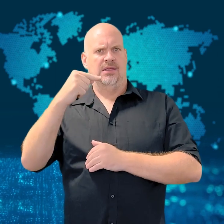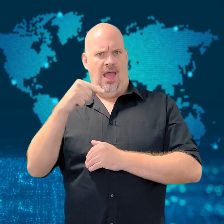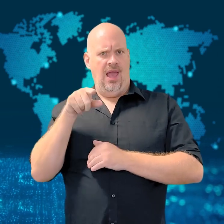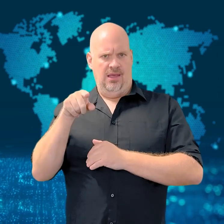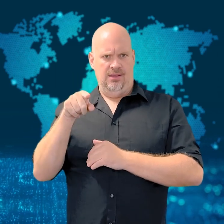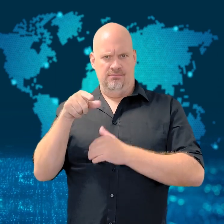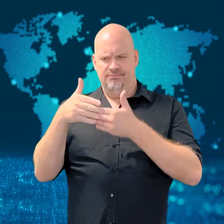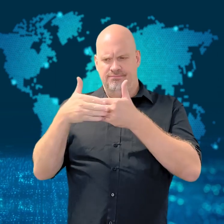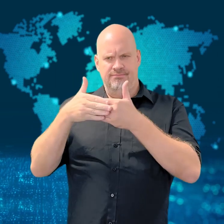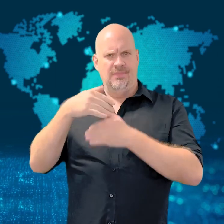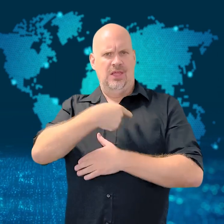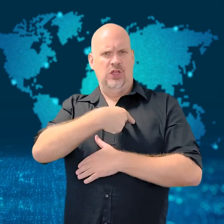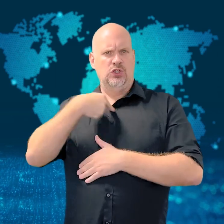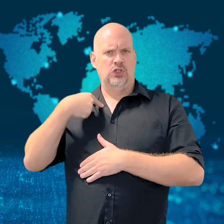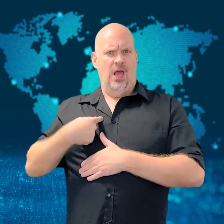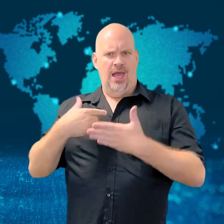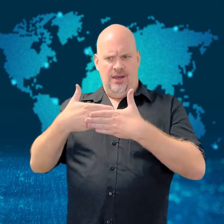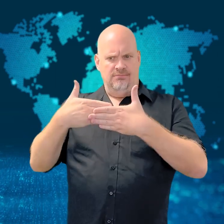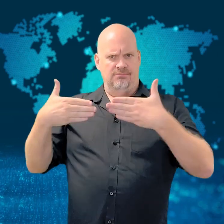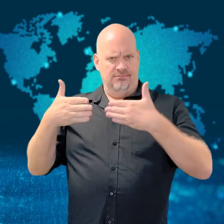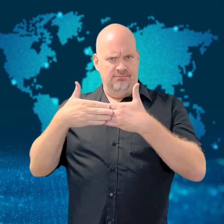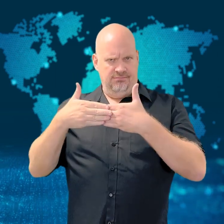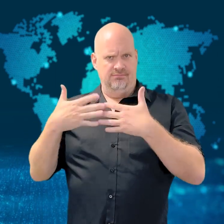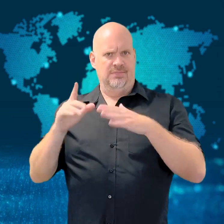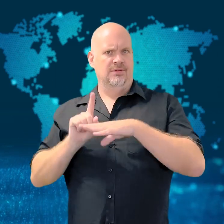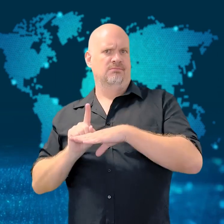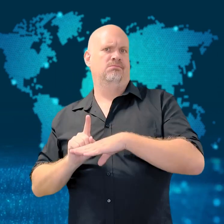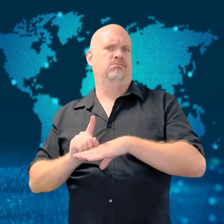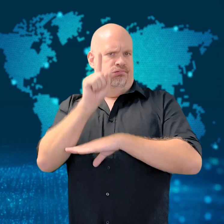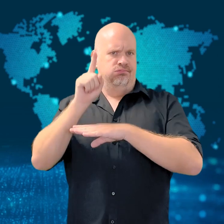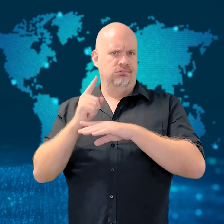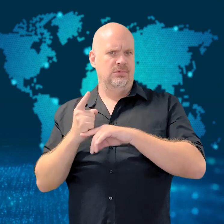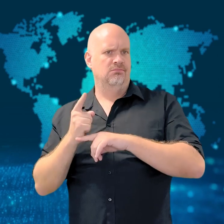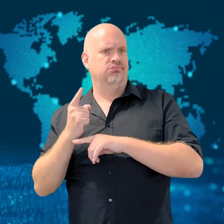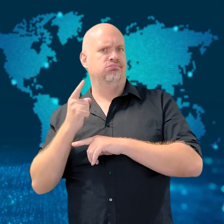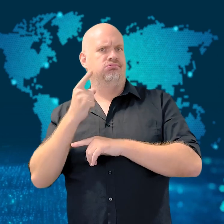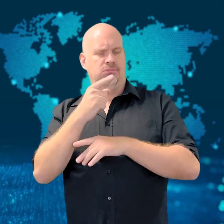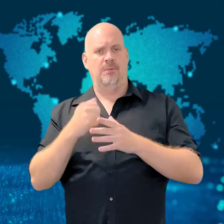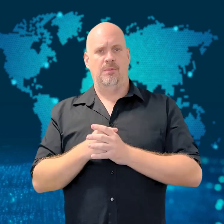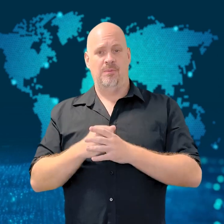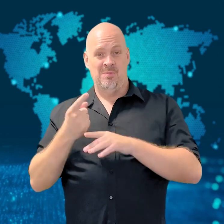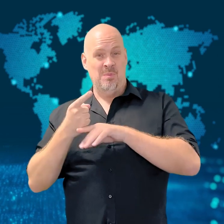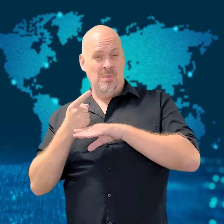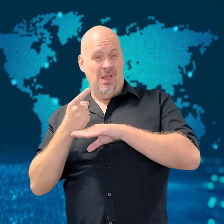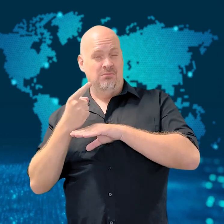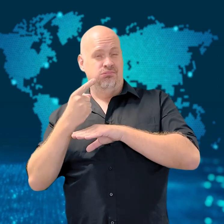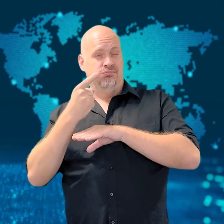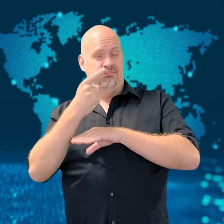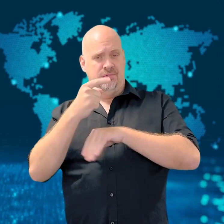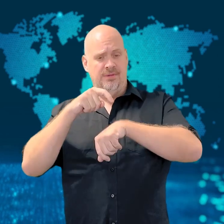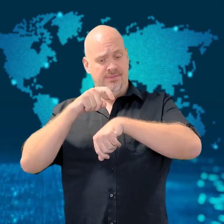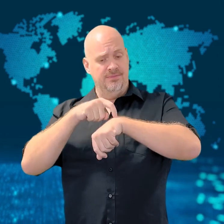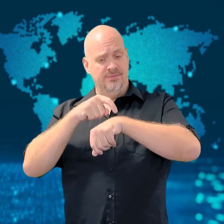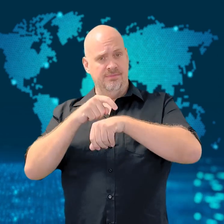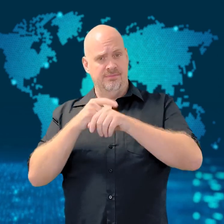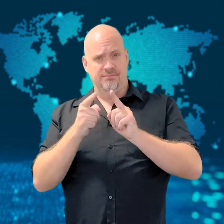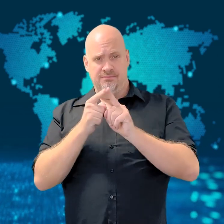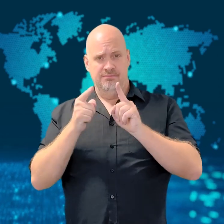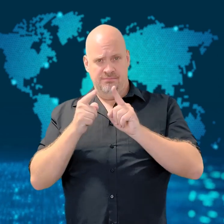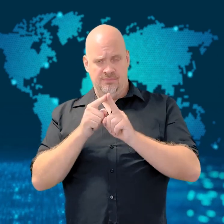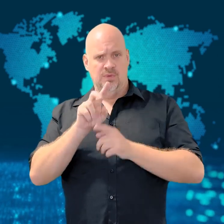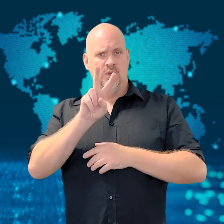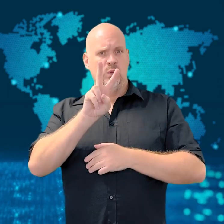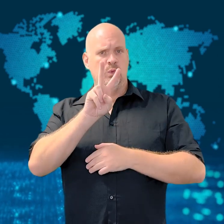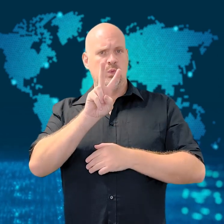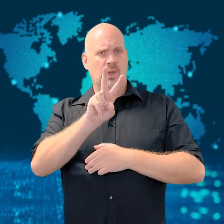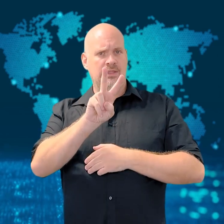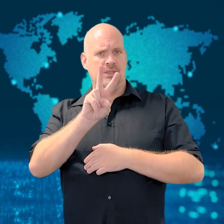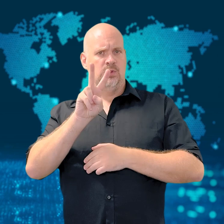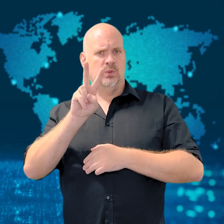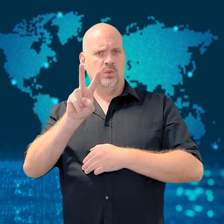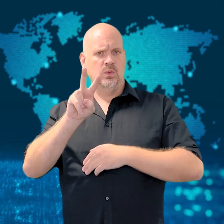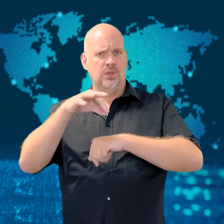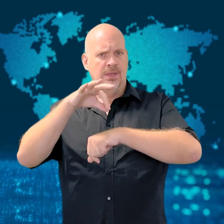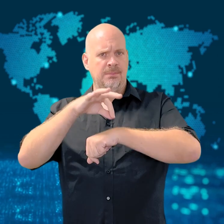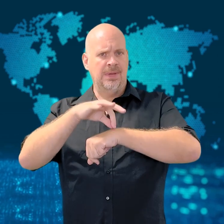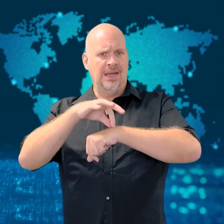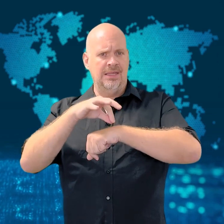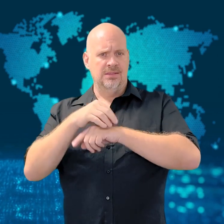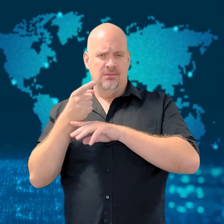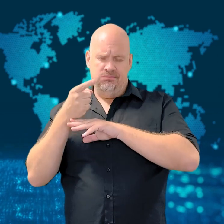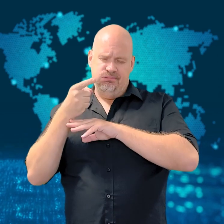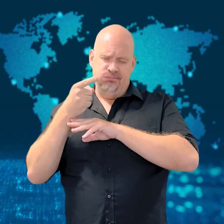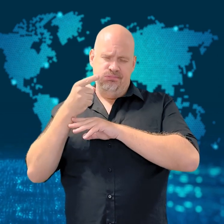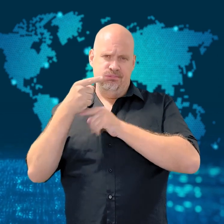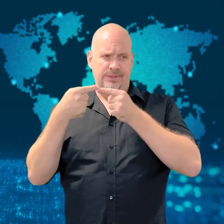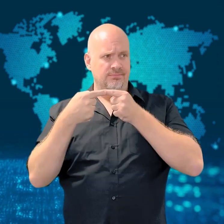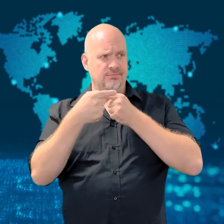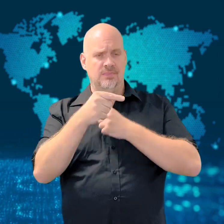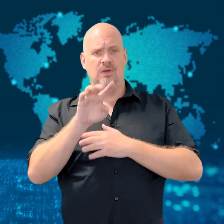It took the missile 22 minutes to fly 4,600 kilometers to the east before it landed